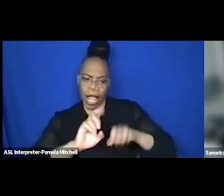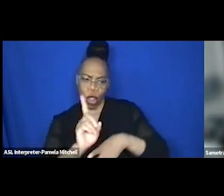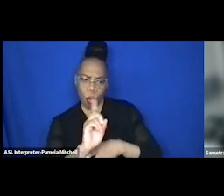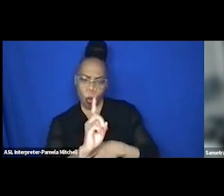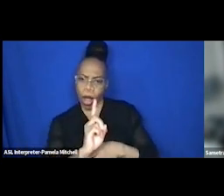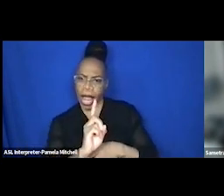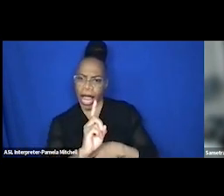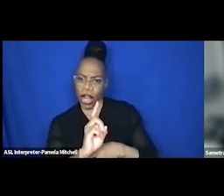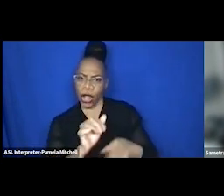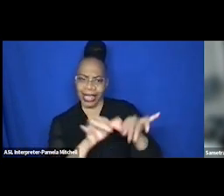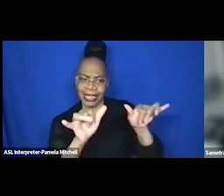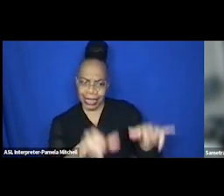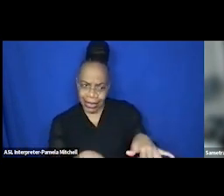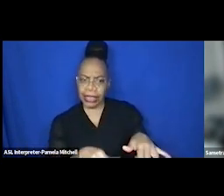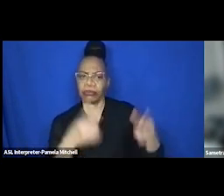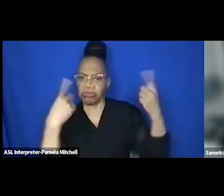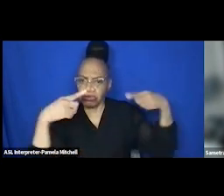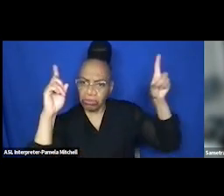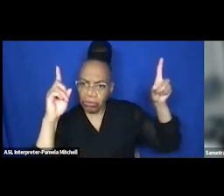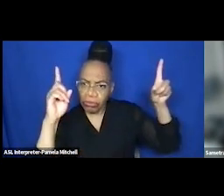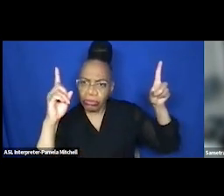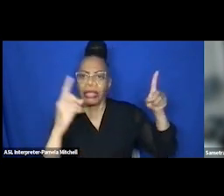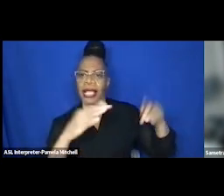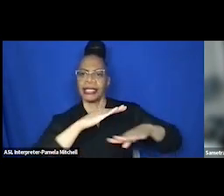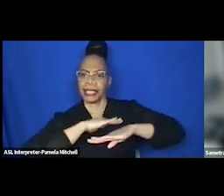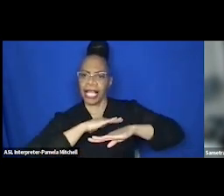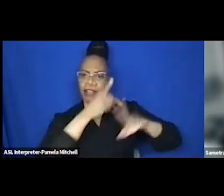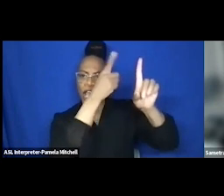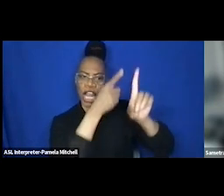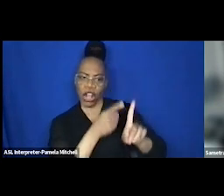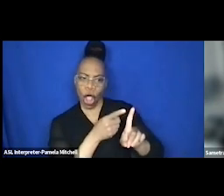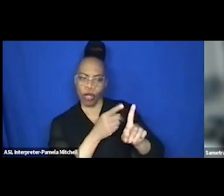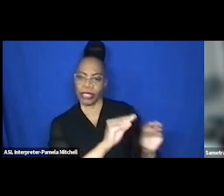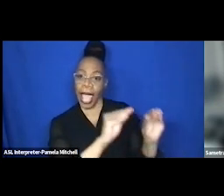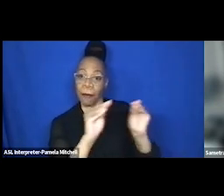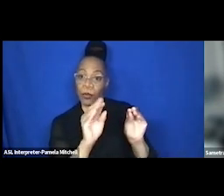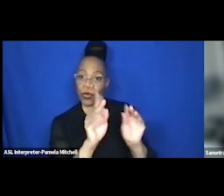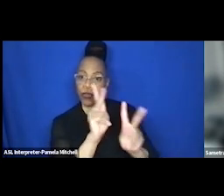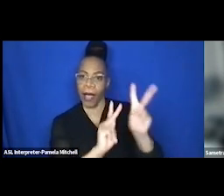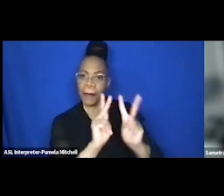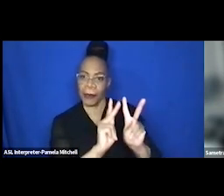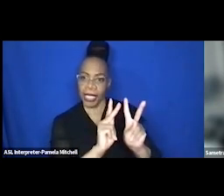Where their system design is performing well and meeting the goals and being able to move people efficiently to address their needs.